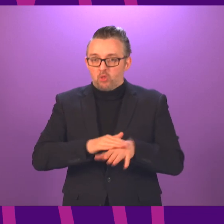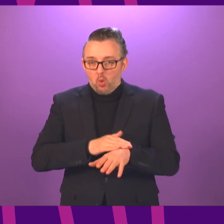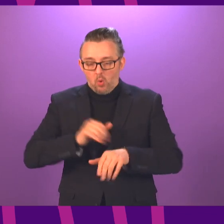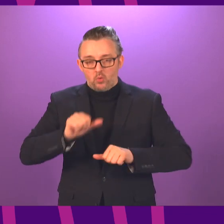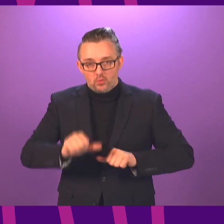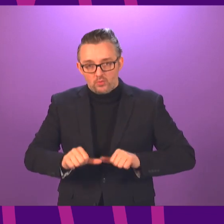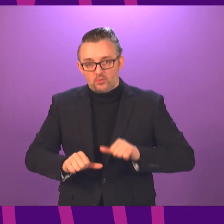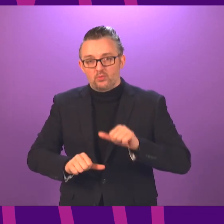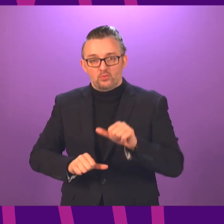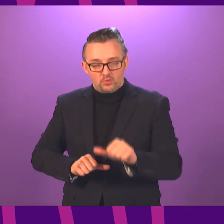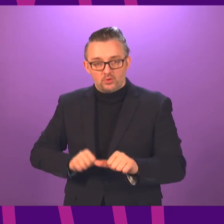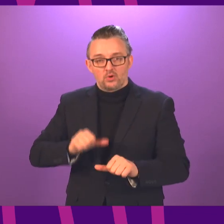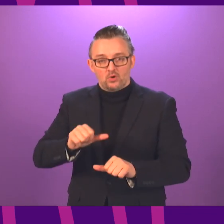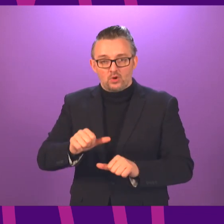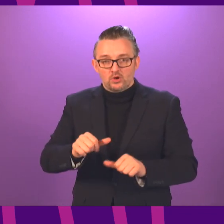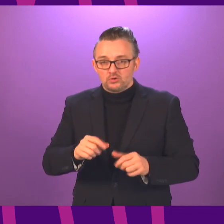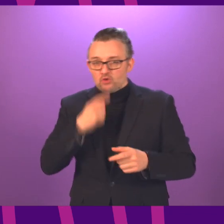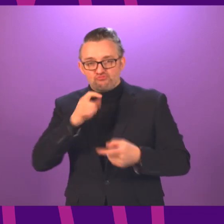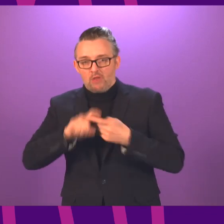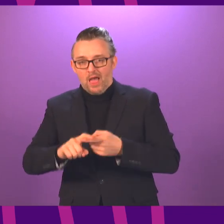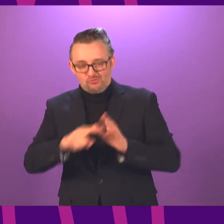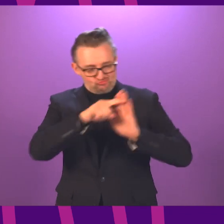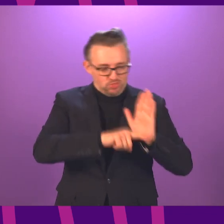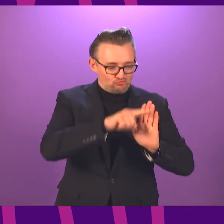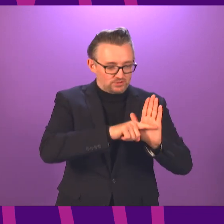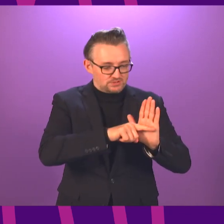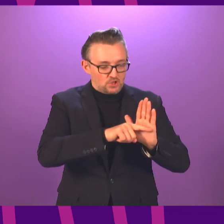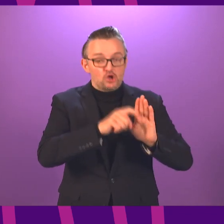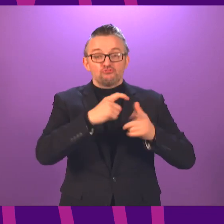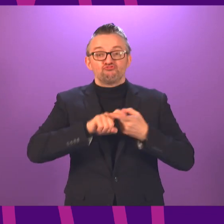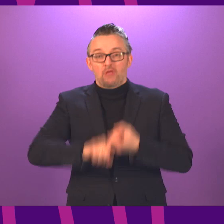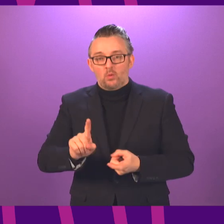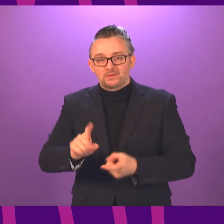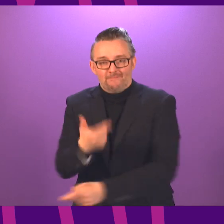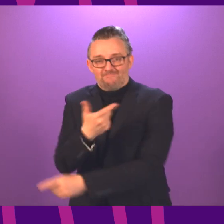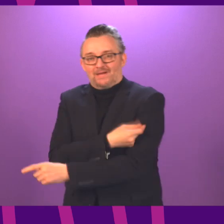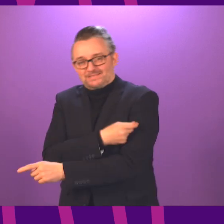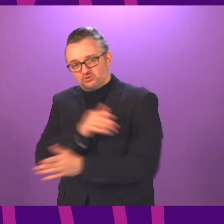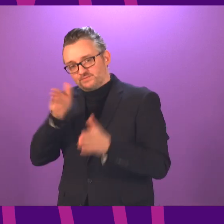rely less and less on restrictions and more and more on vaccination. In order to manage